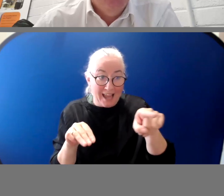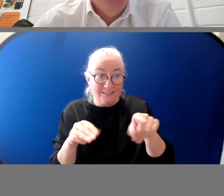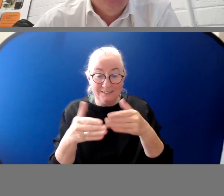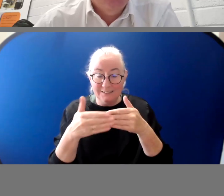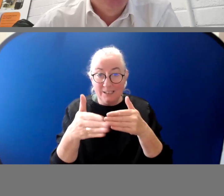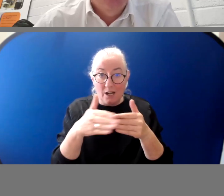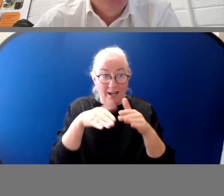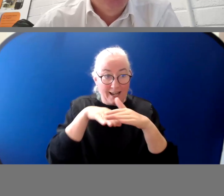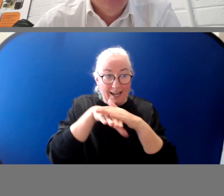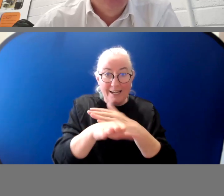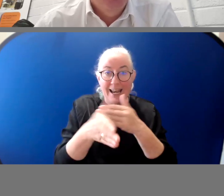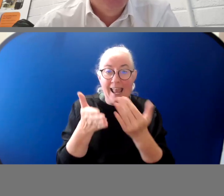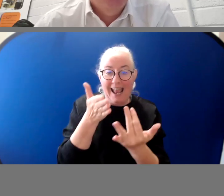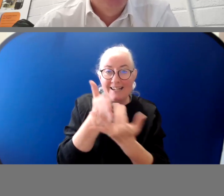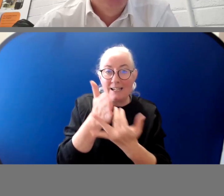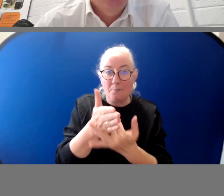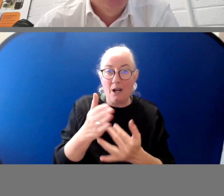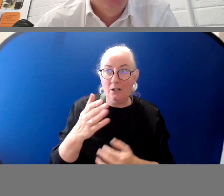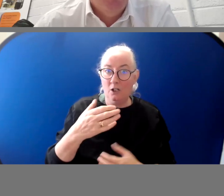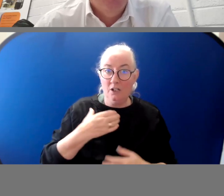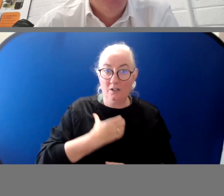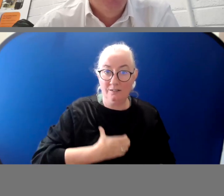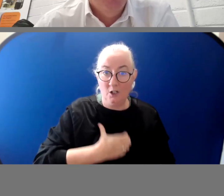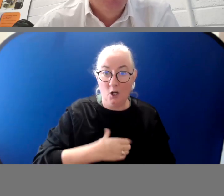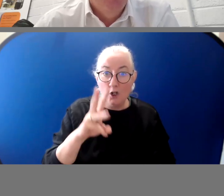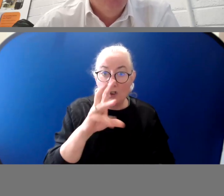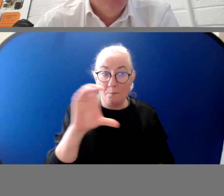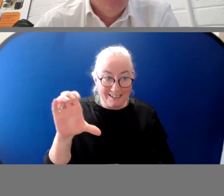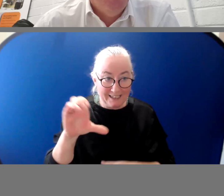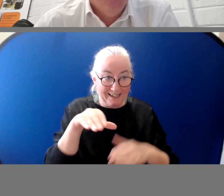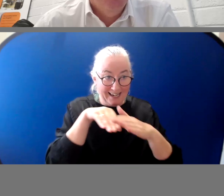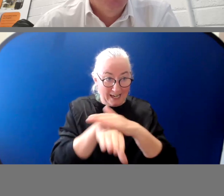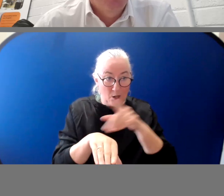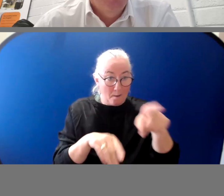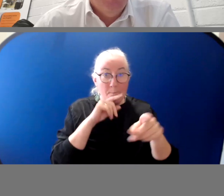leading to an accessible WC so a new accessible WC was located in here but it was a manual door